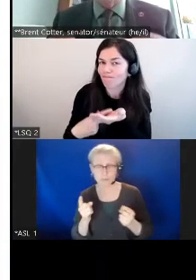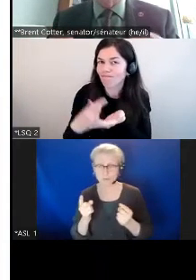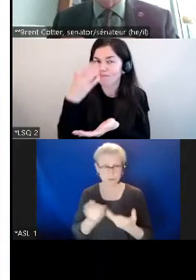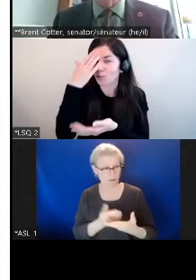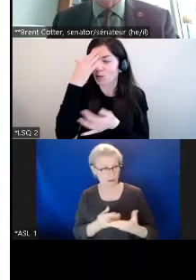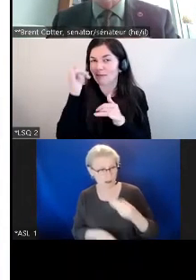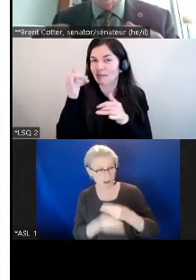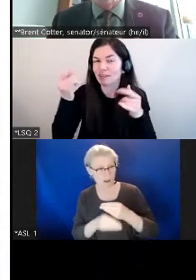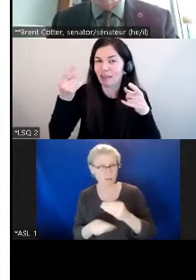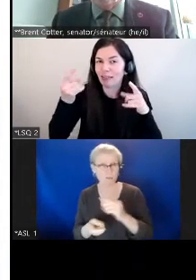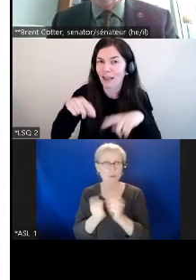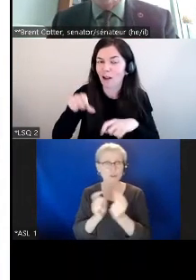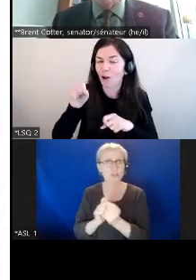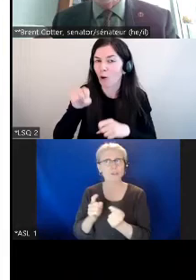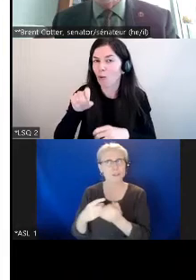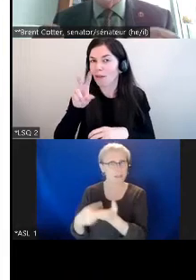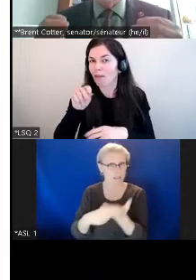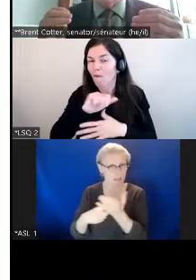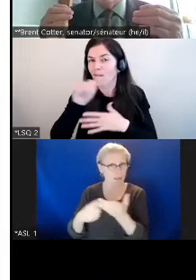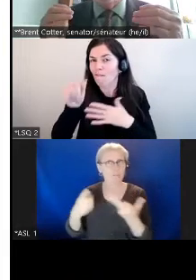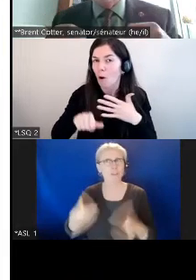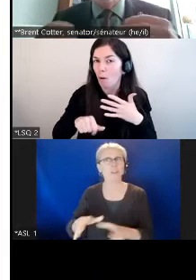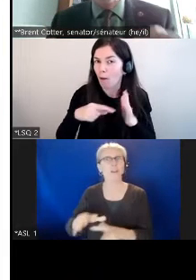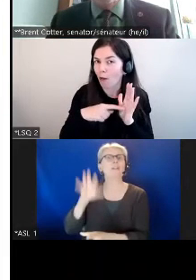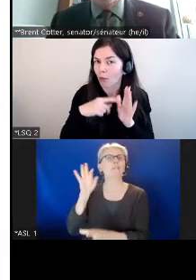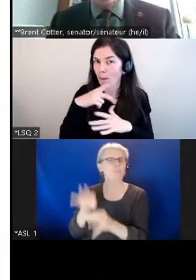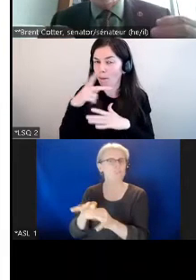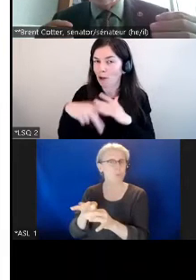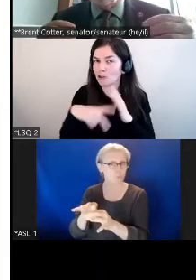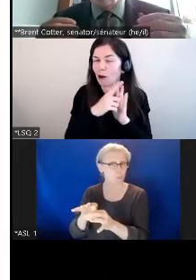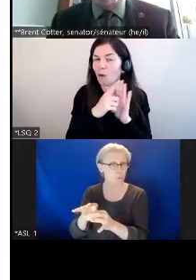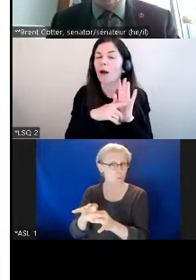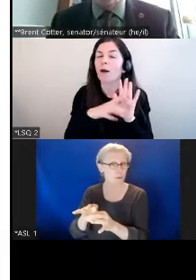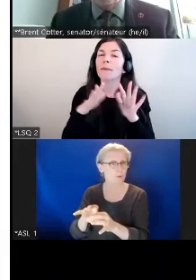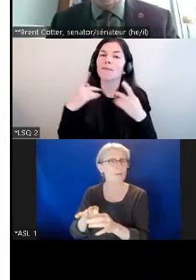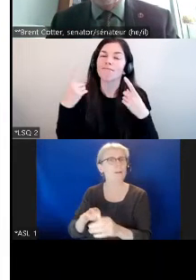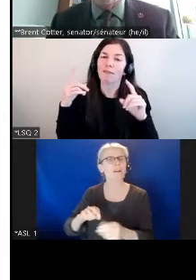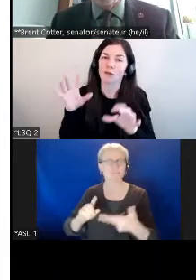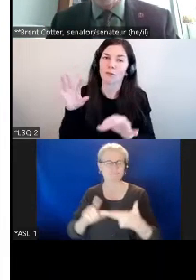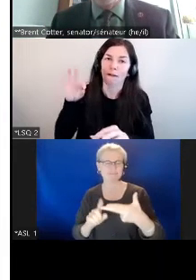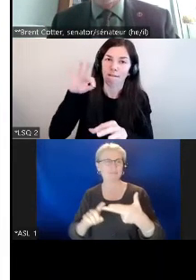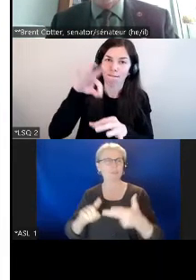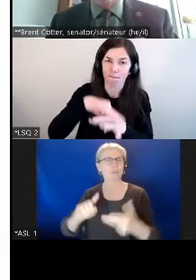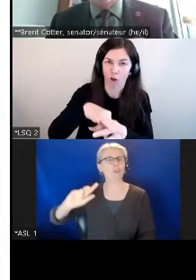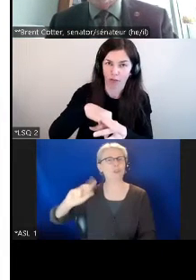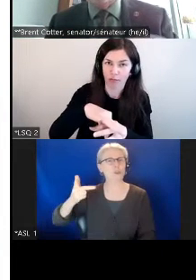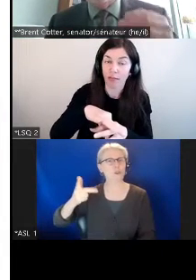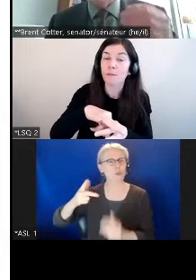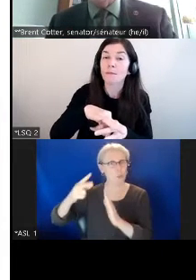AND ULTIMATELY THEY WILL VOTE. AND WHEN THEY VOTE AT WHAT'S CALLED THIRD READING, THAT WILL PRODUCE